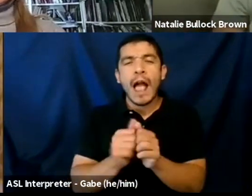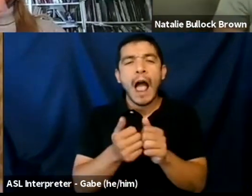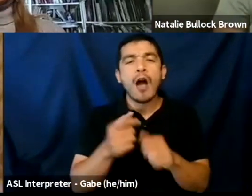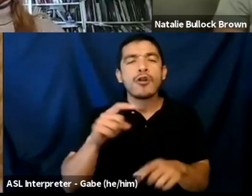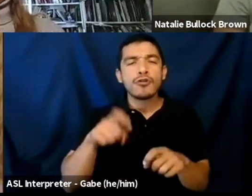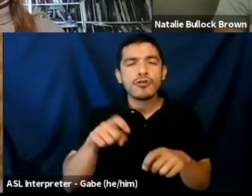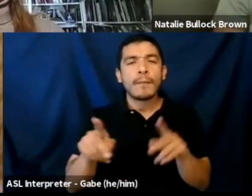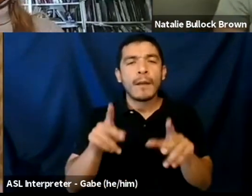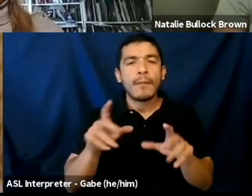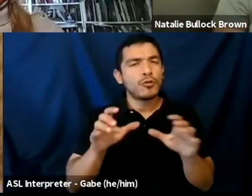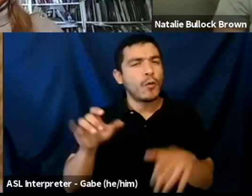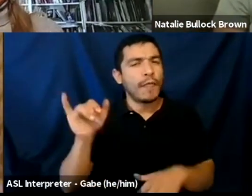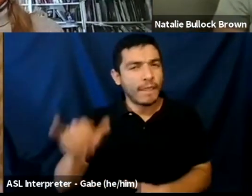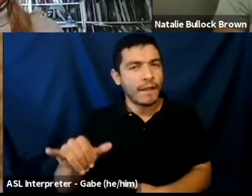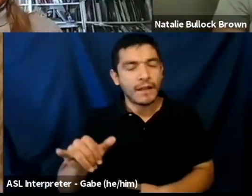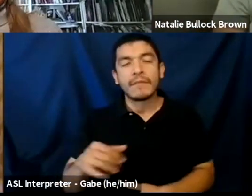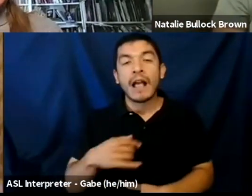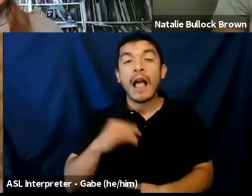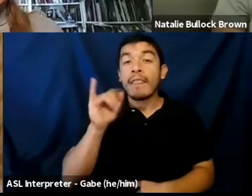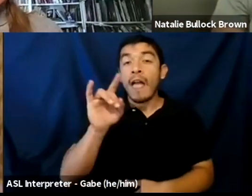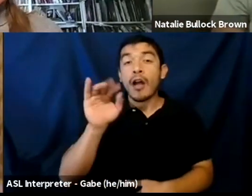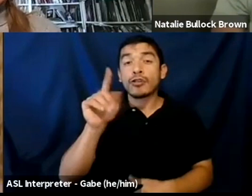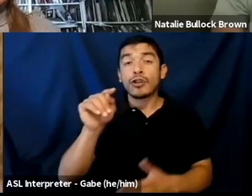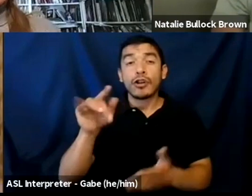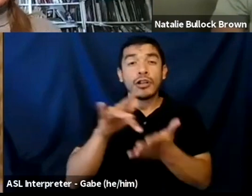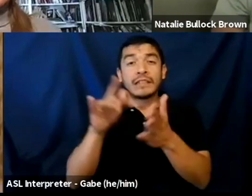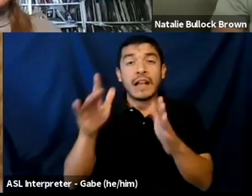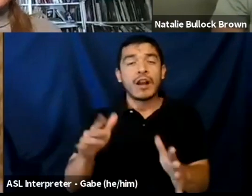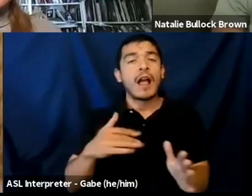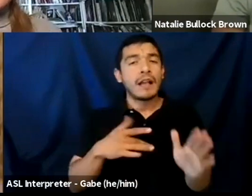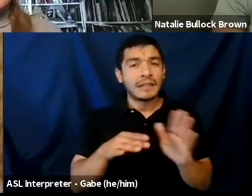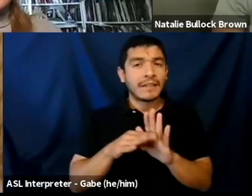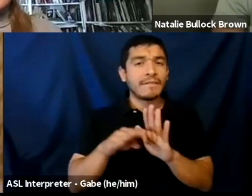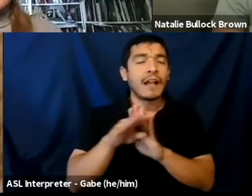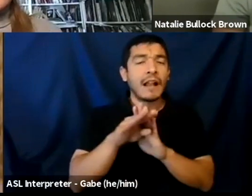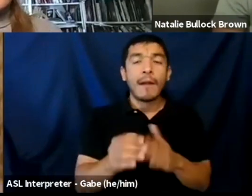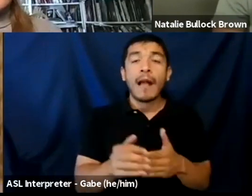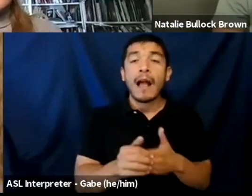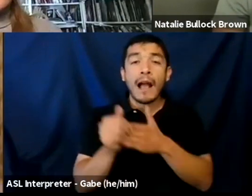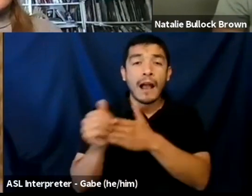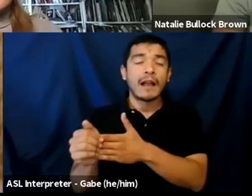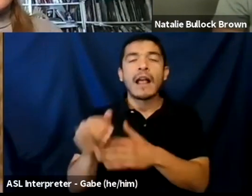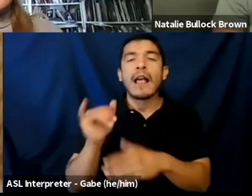And so, the Dart Center has developed guidelines that are more specifically tailored